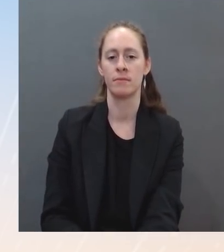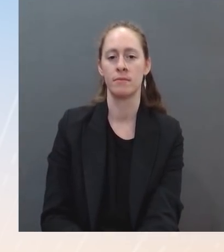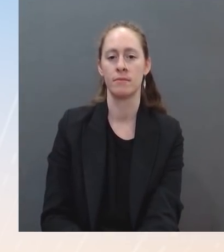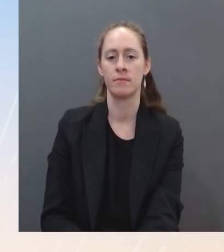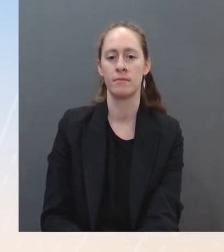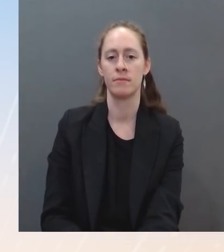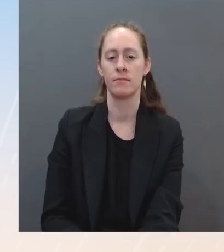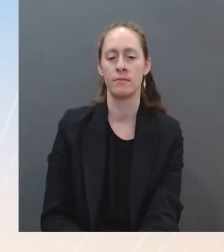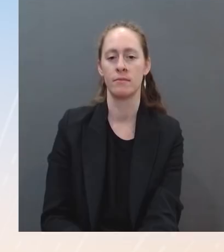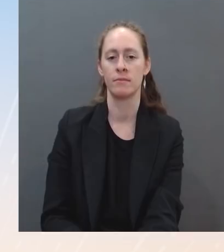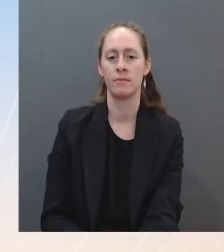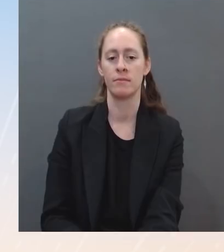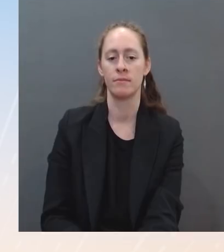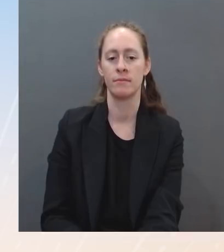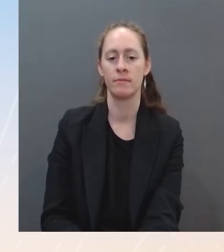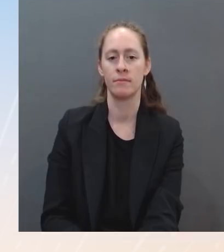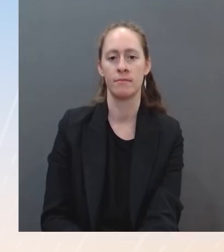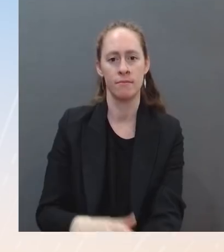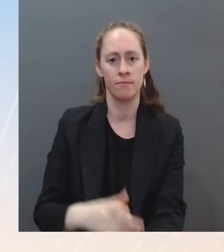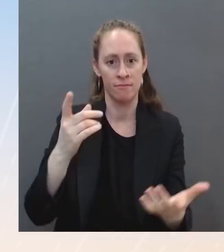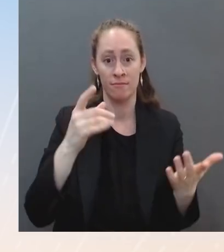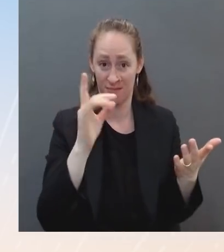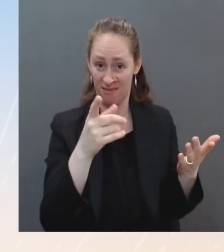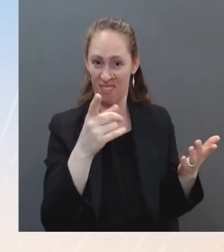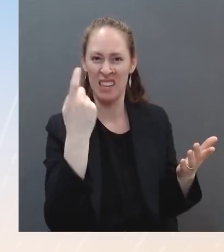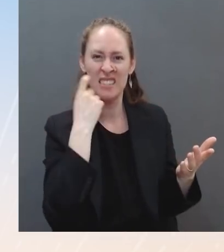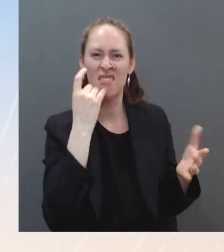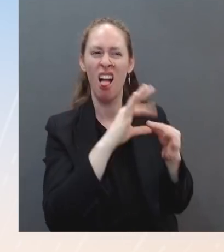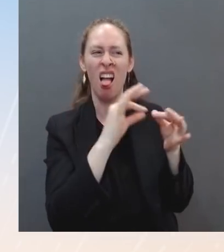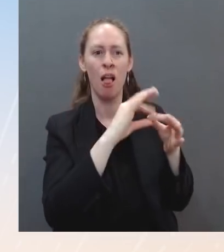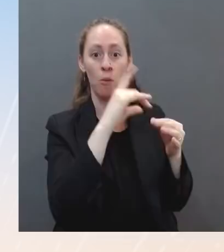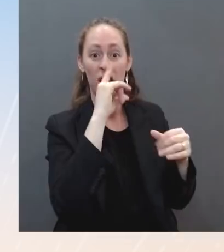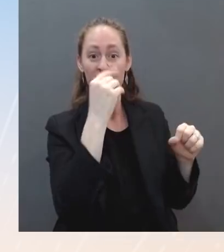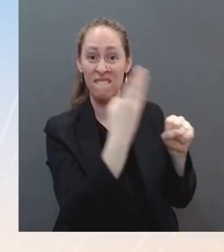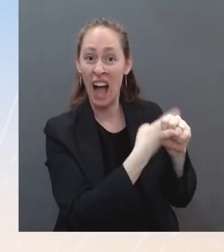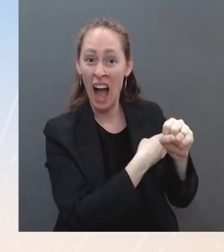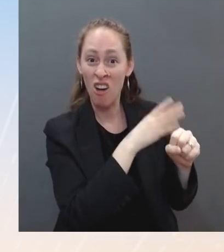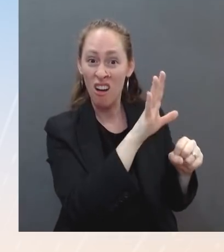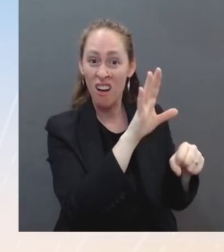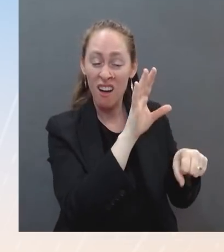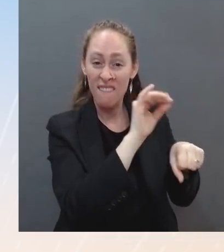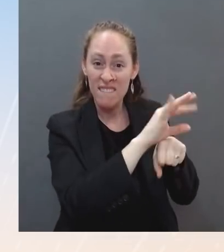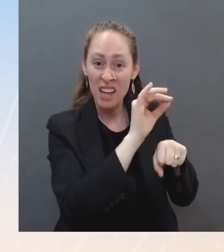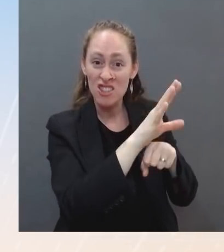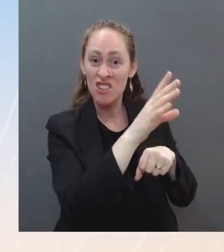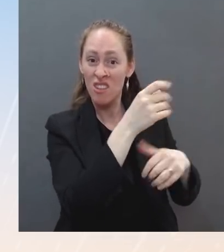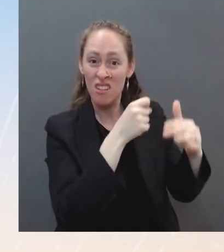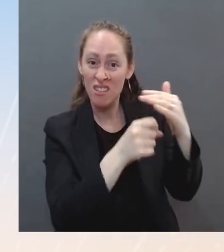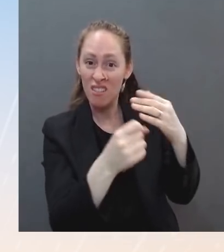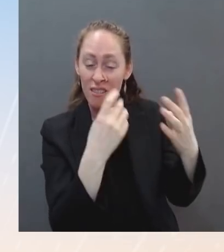Ms. Bedingfield: I have nothing additional I can add beyond the President's comments on this. The Press: You can't say that he's referencing the Russian Foreign Minister?